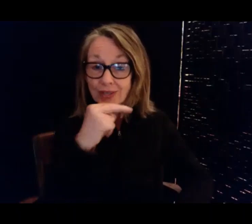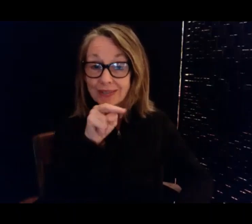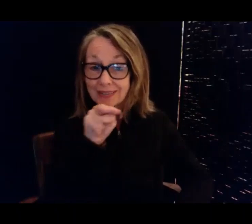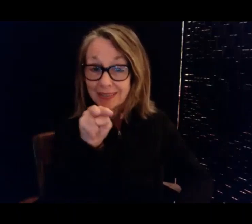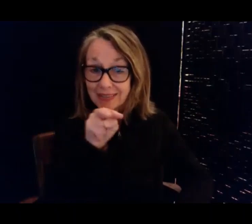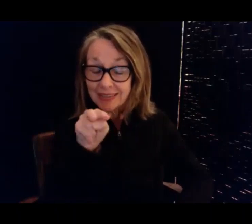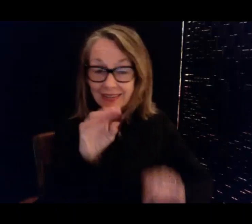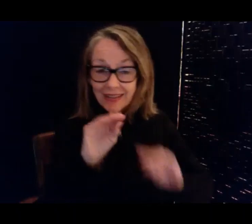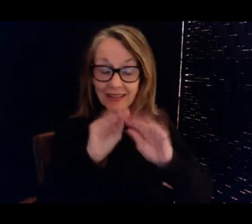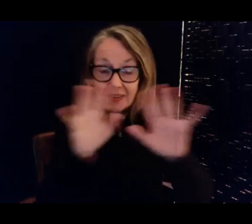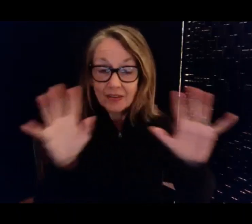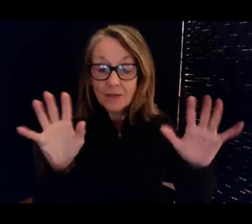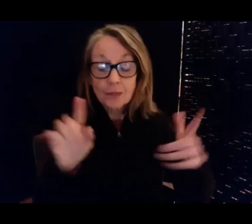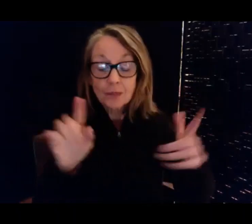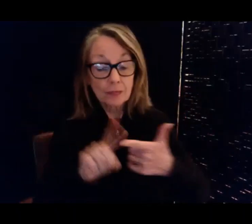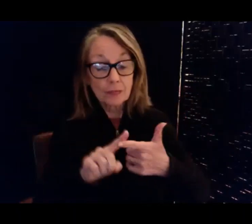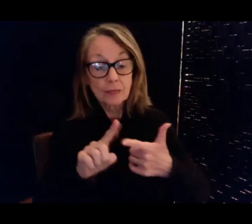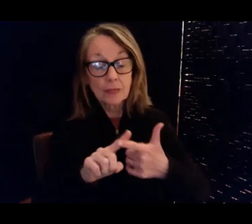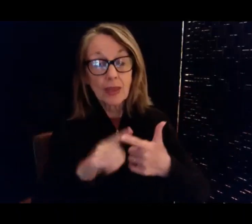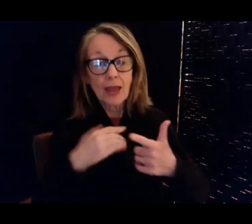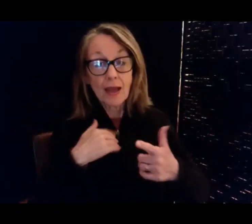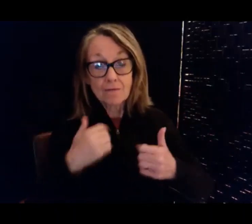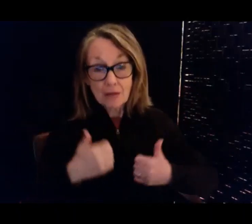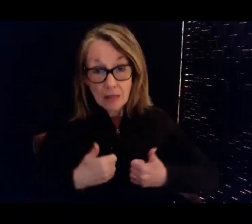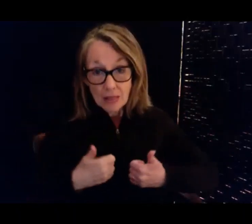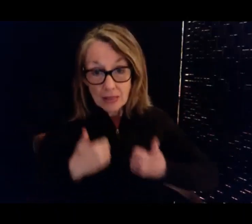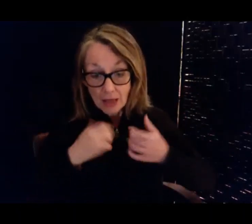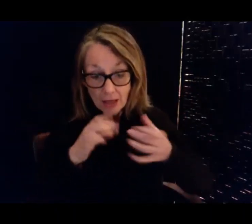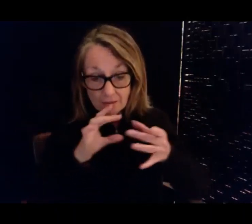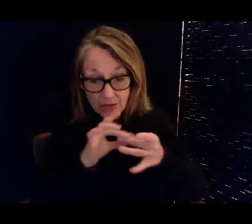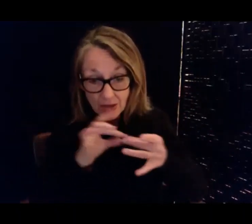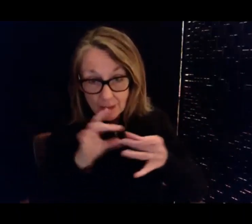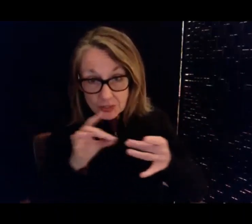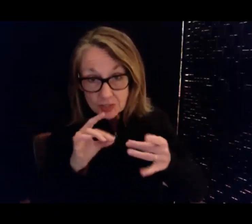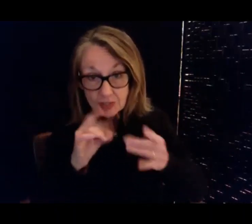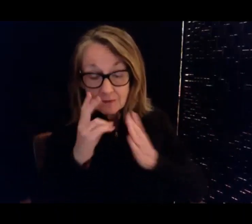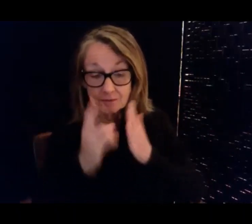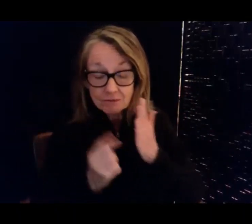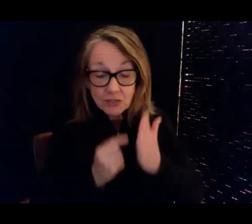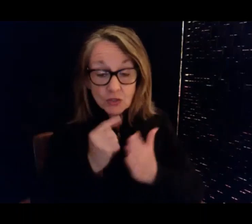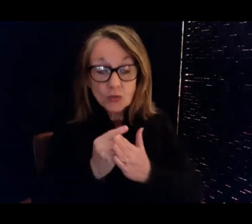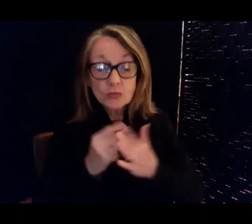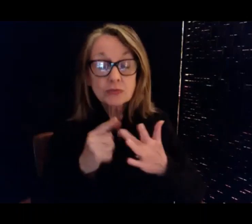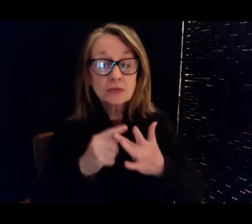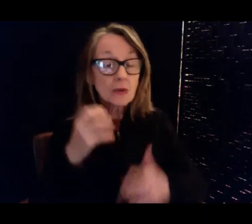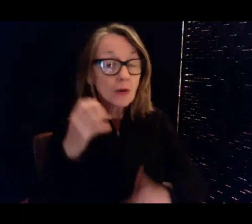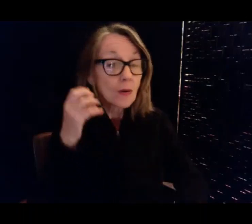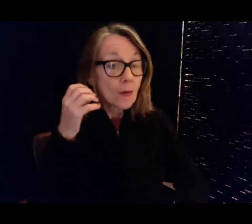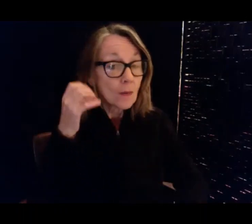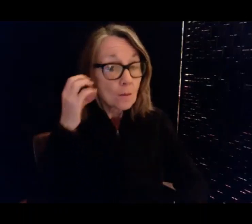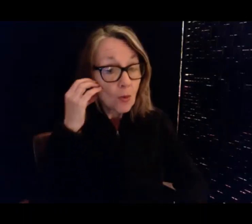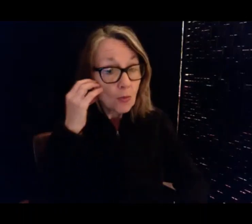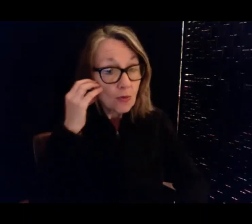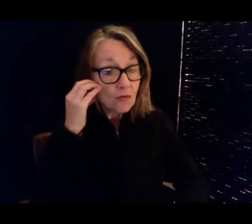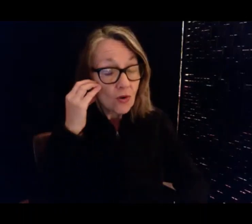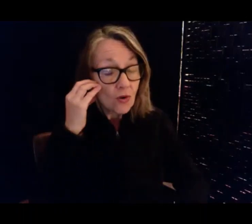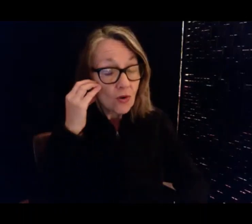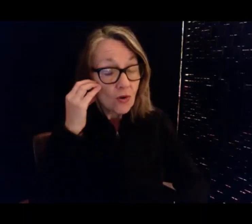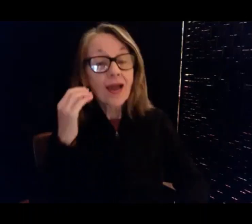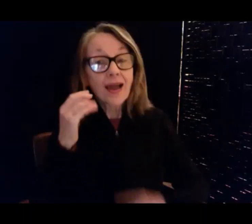automatic captioning Captions for apps on mobile phones audio streaming to